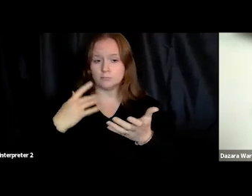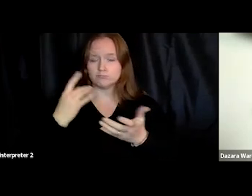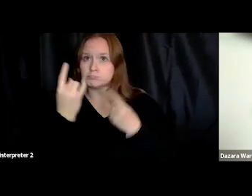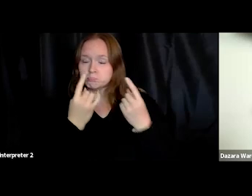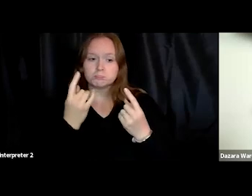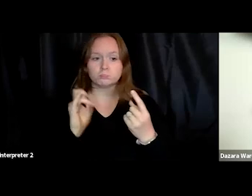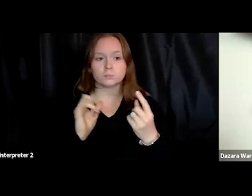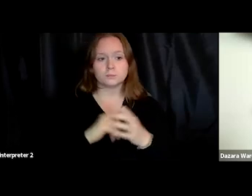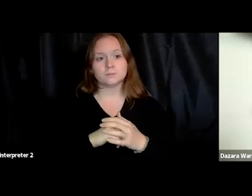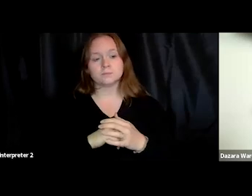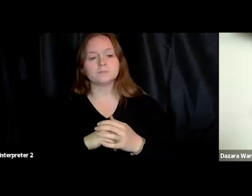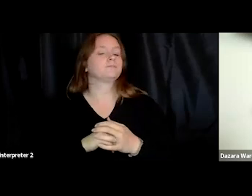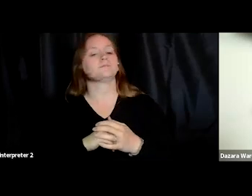to help remind you of that.